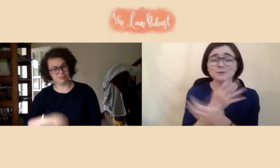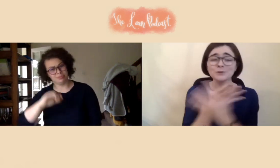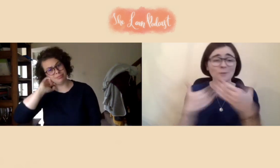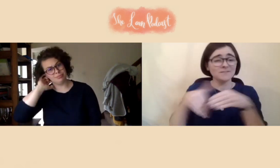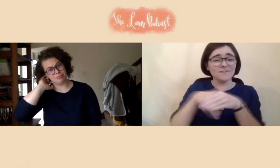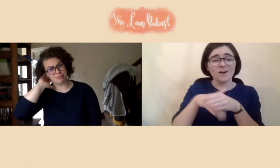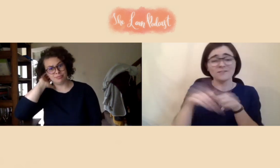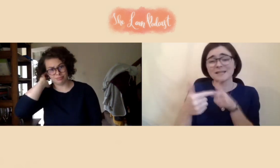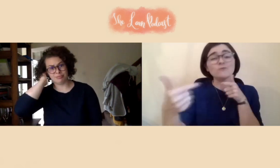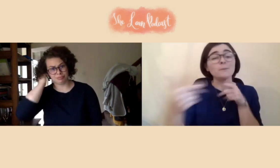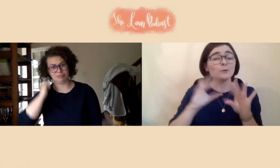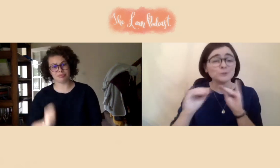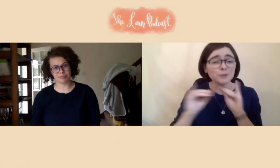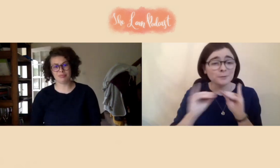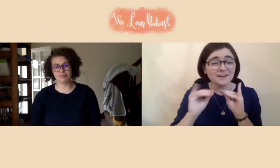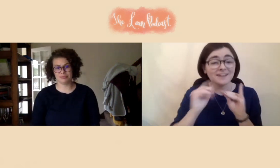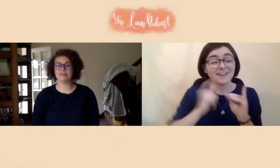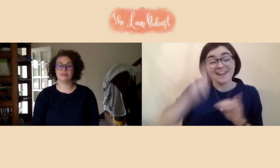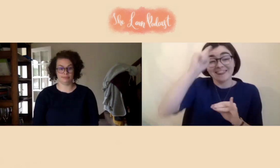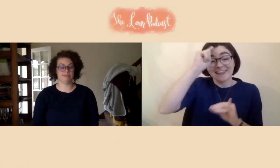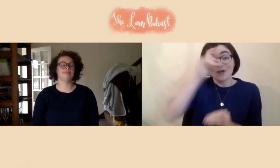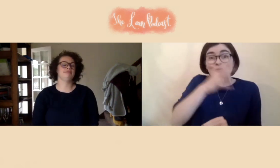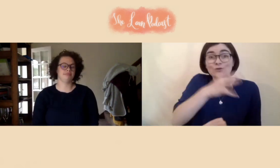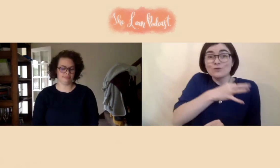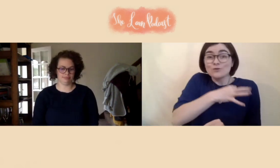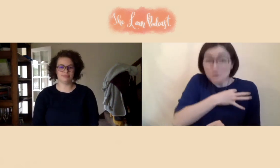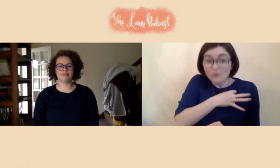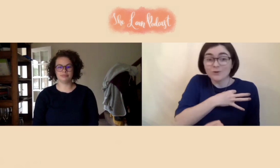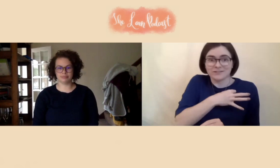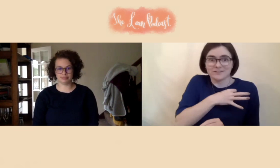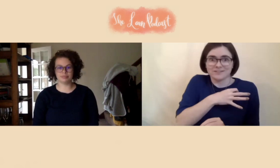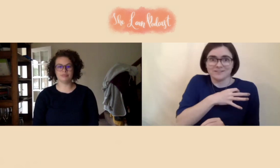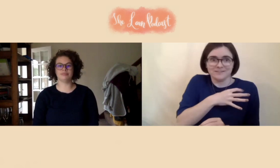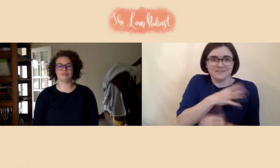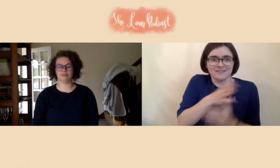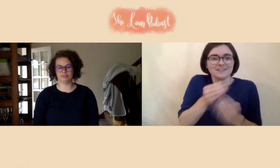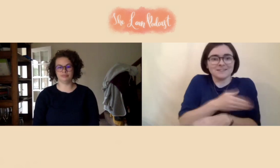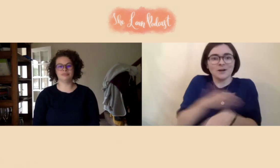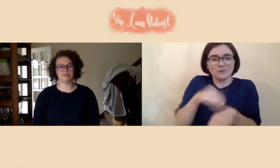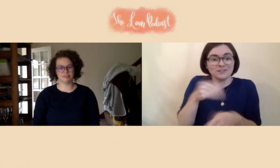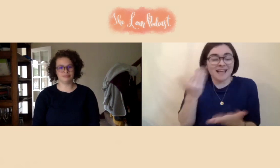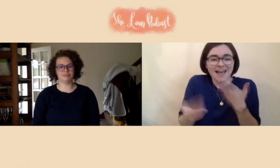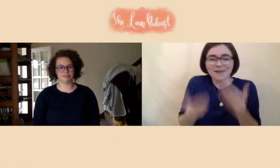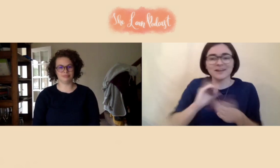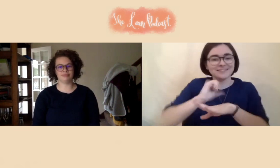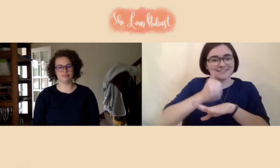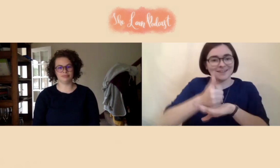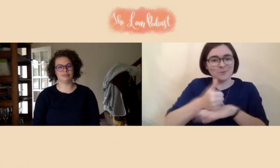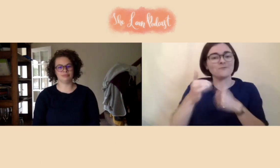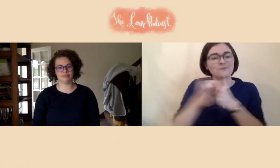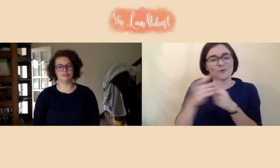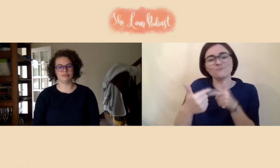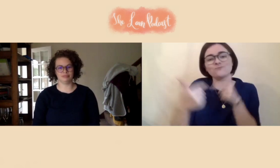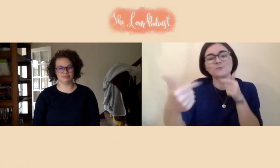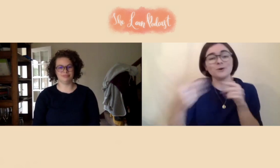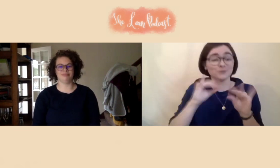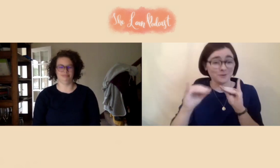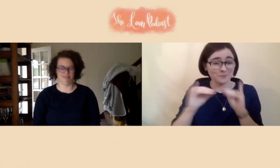And I think a good place to start is how you set yourself up to remote interpret. And Romy, I don't know about you,